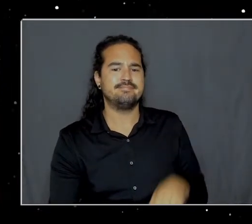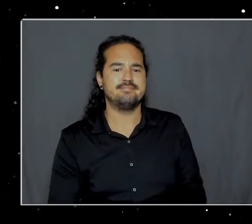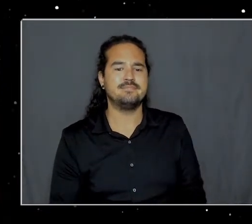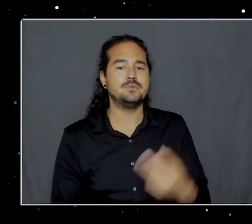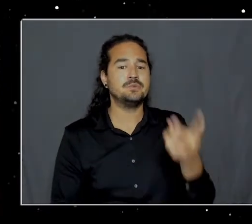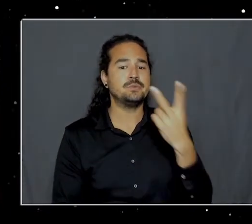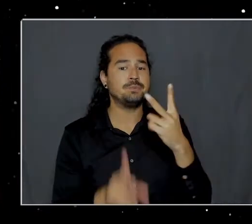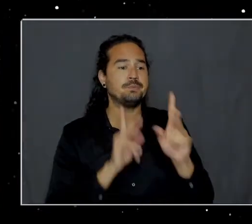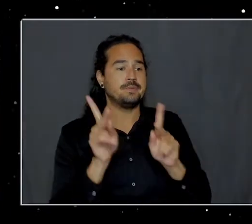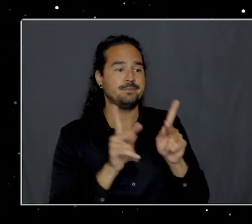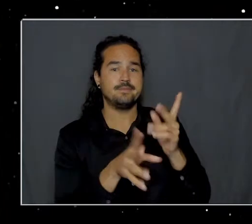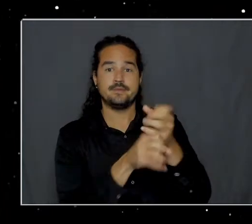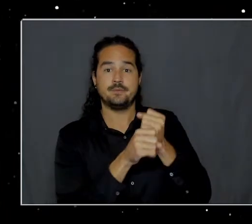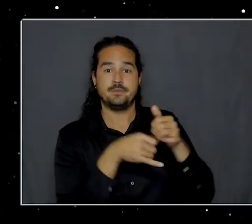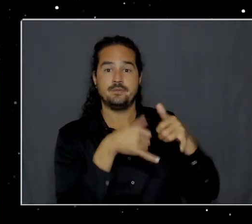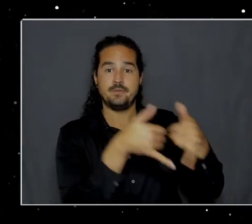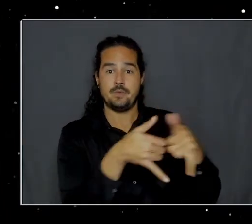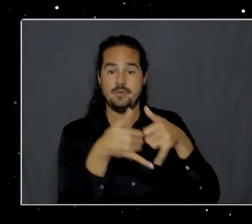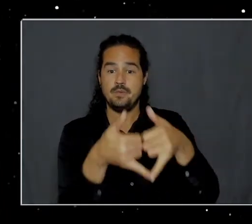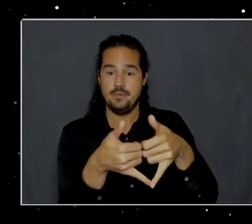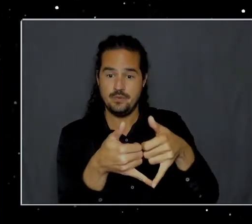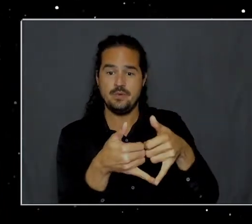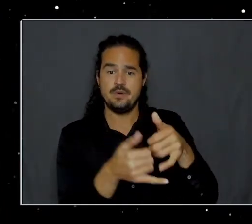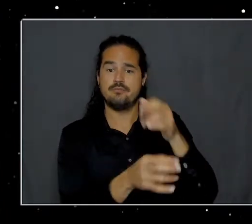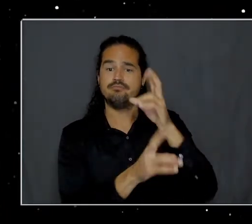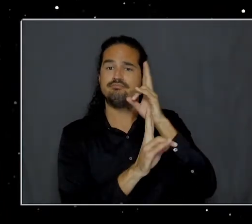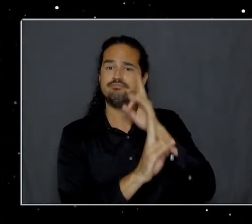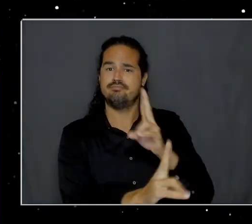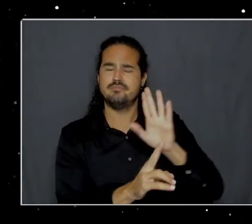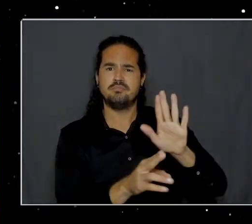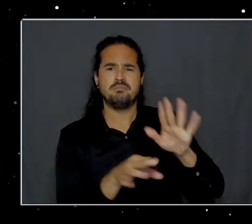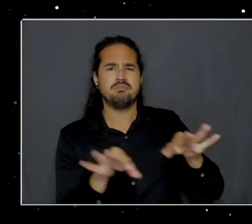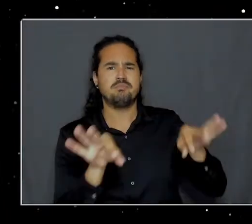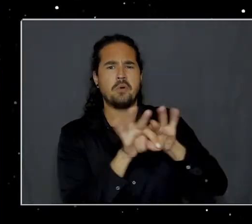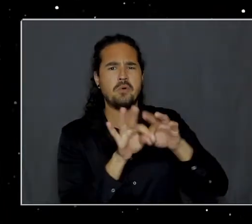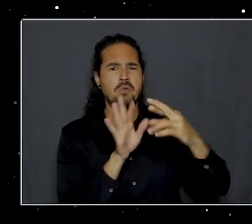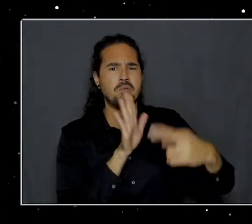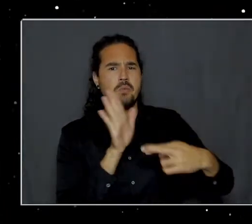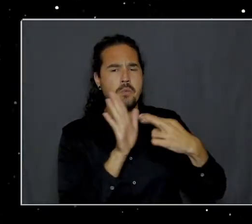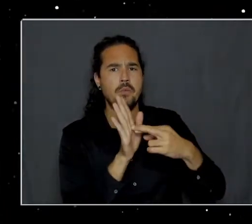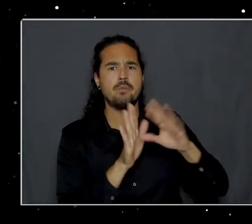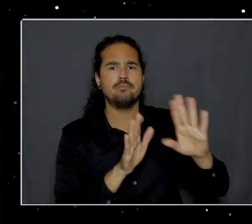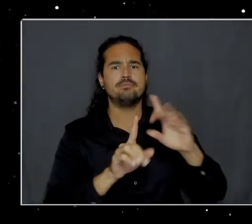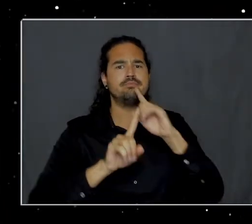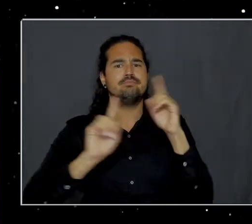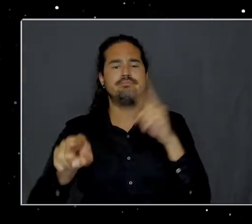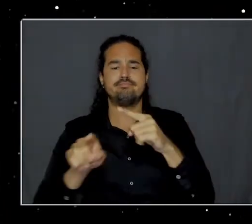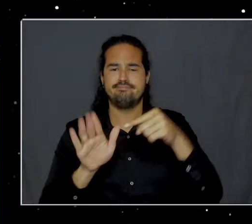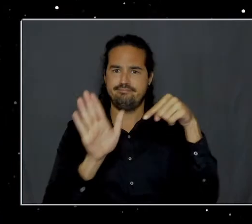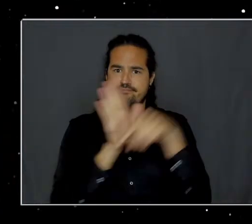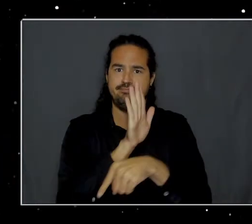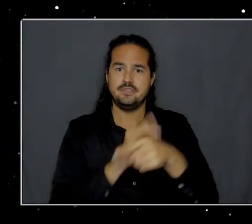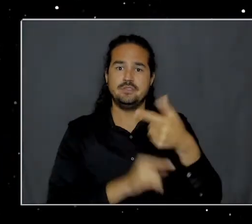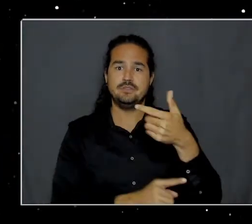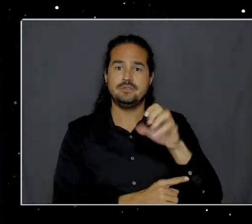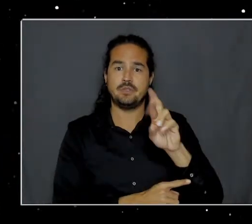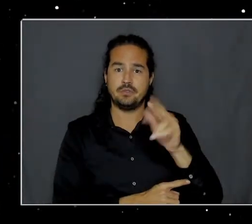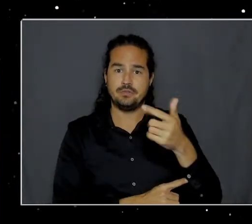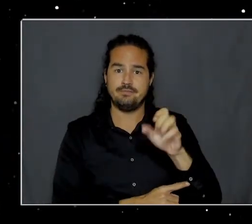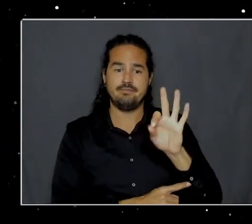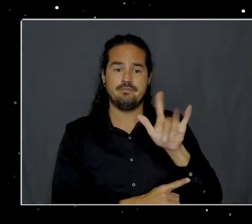IMPORTANT ROLES IN RESPONDING TO